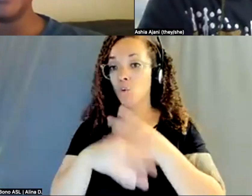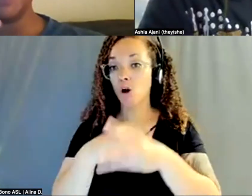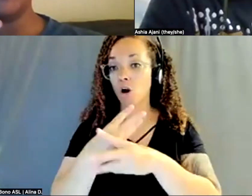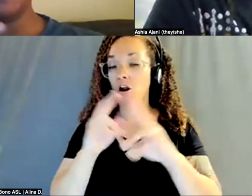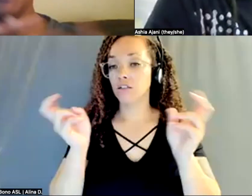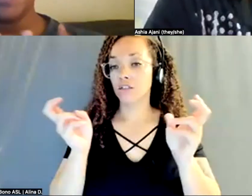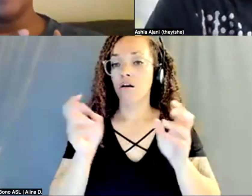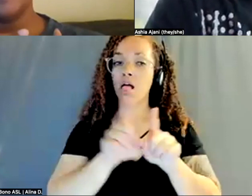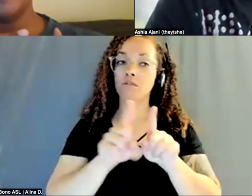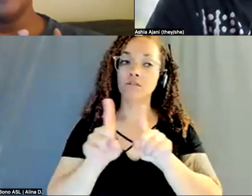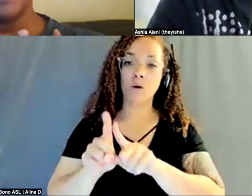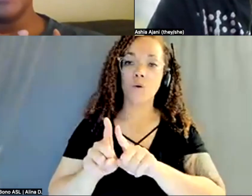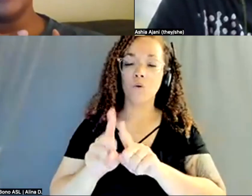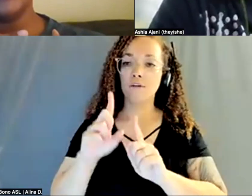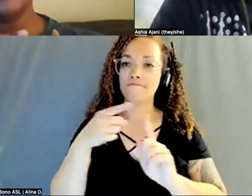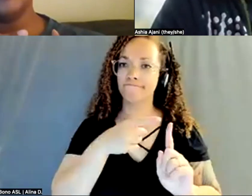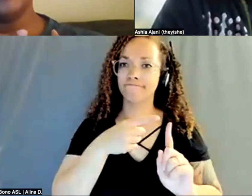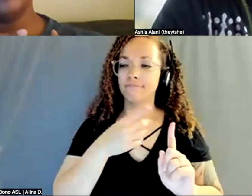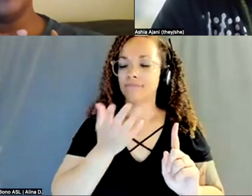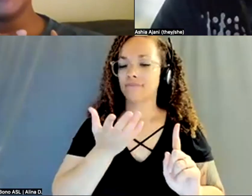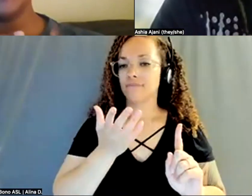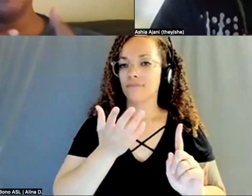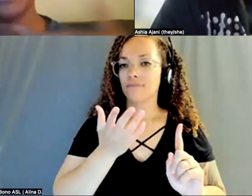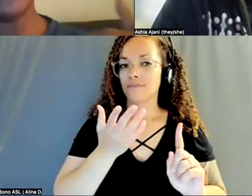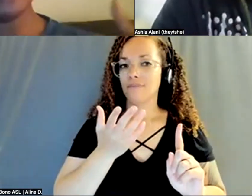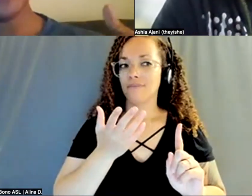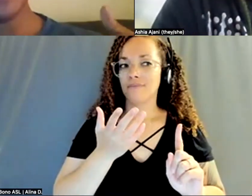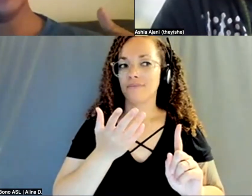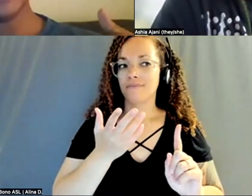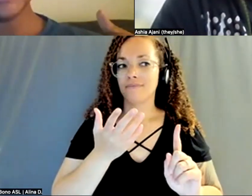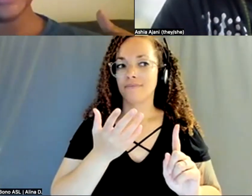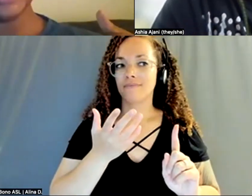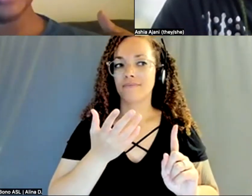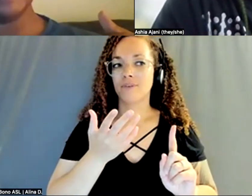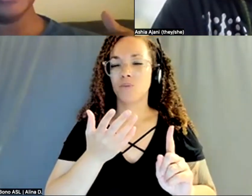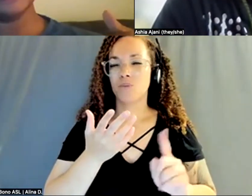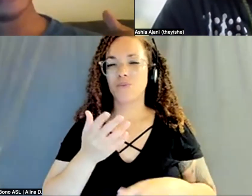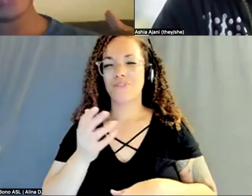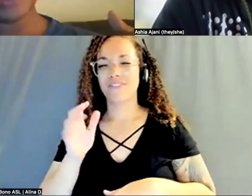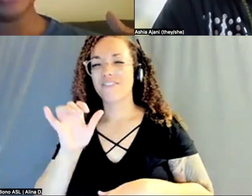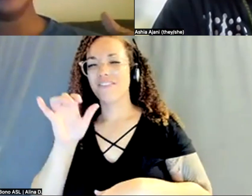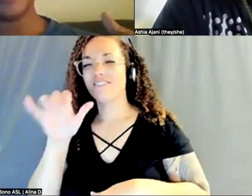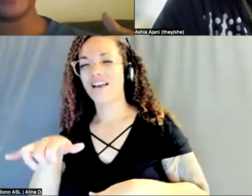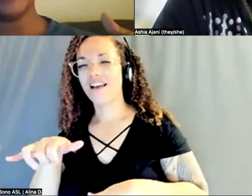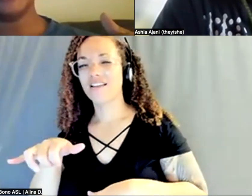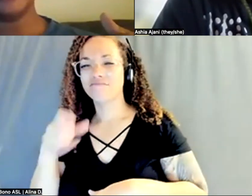that was very much part of the process, where many of the poems there's like, there's a thread that